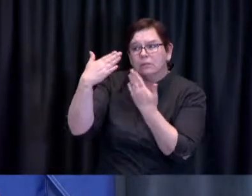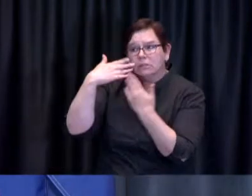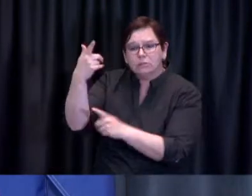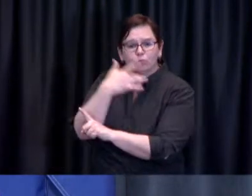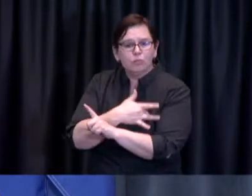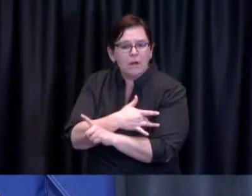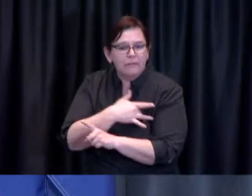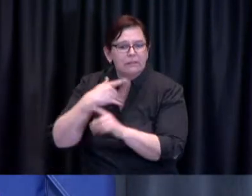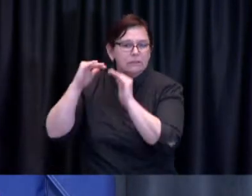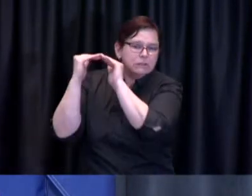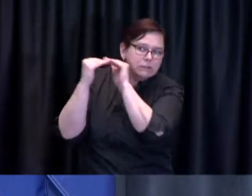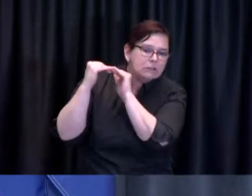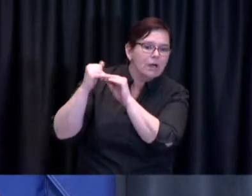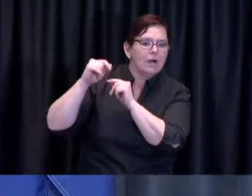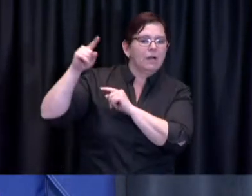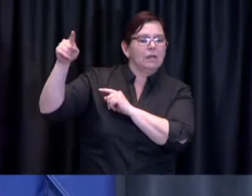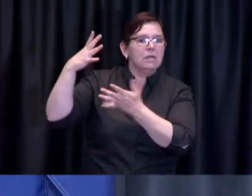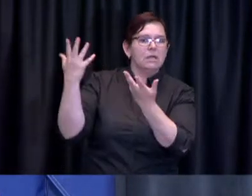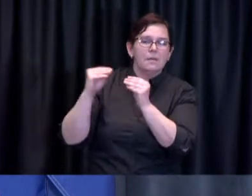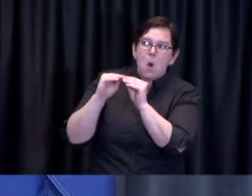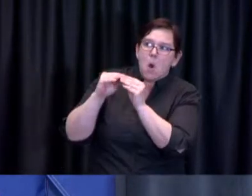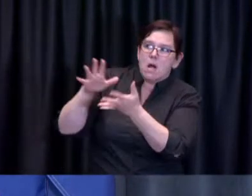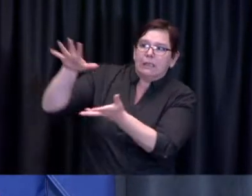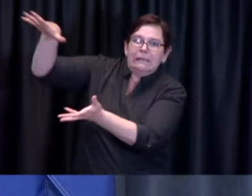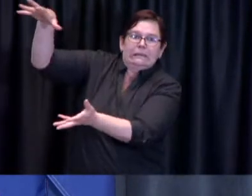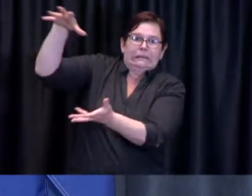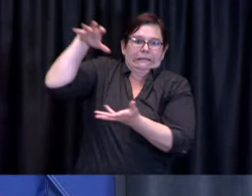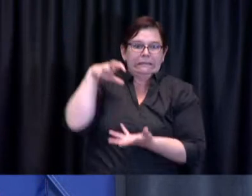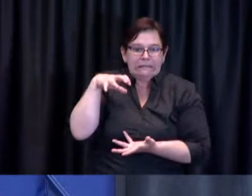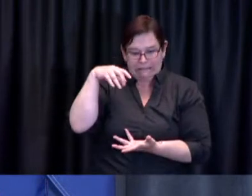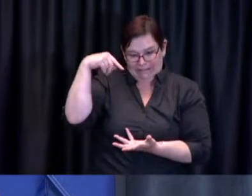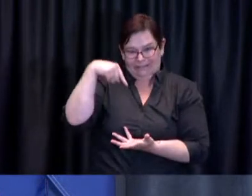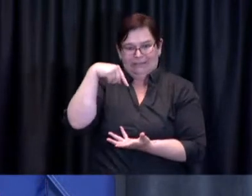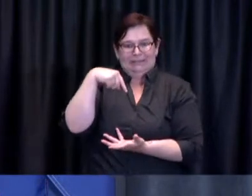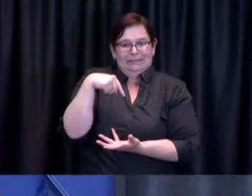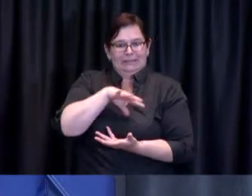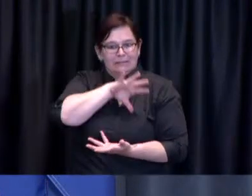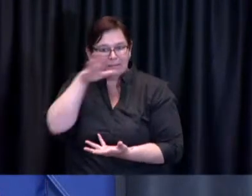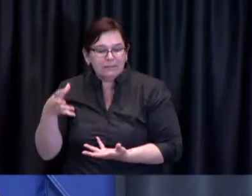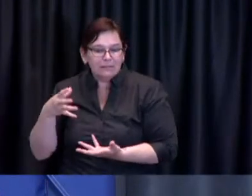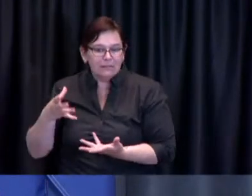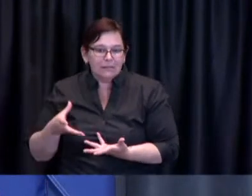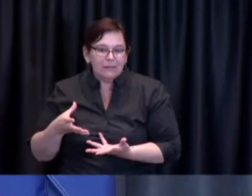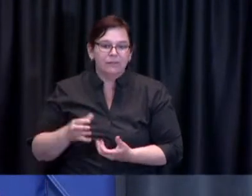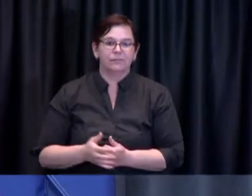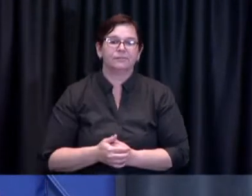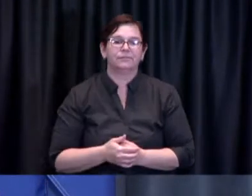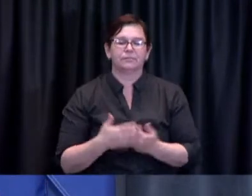additional doses of vaccine available I would also like to thank our immunization task force team